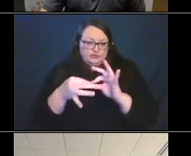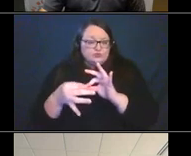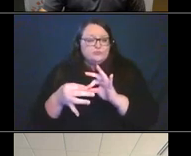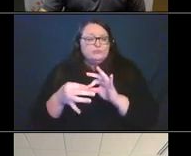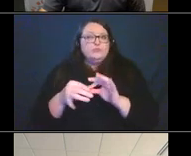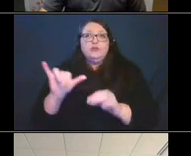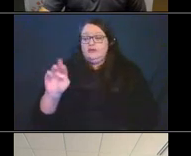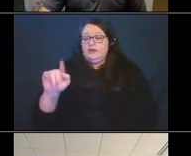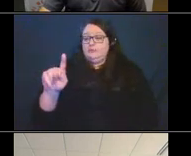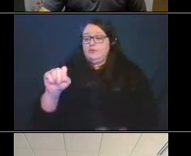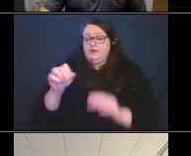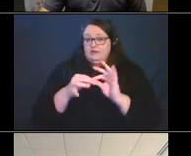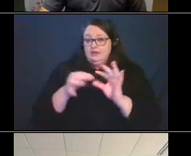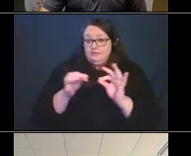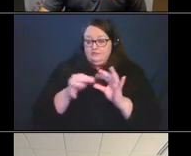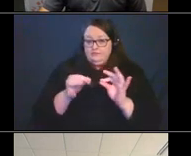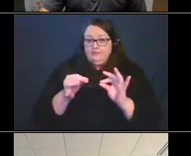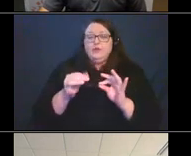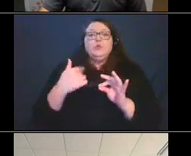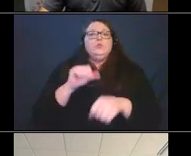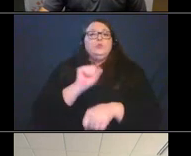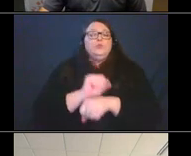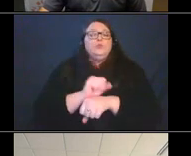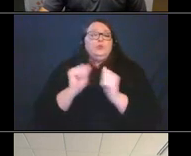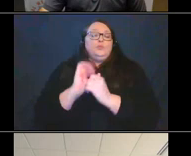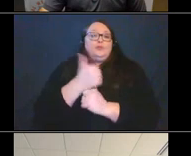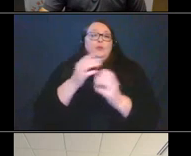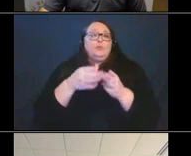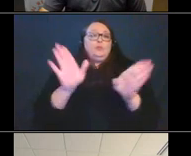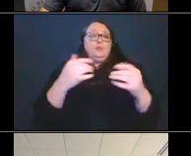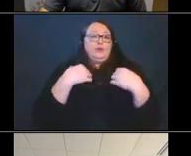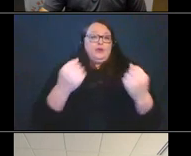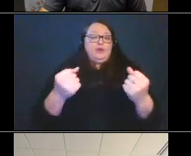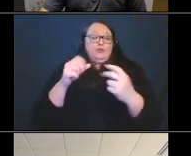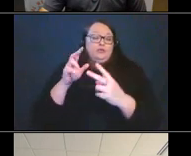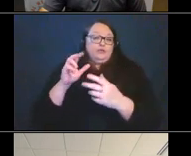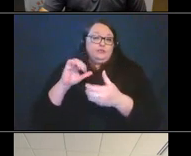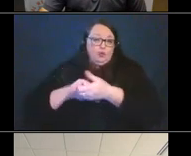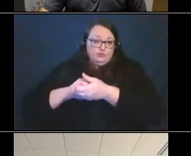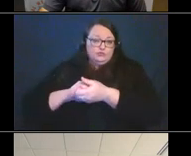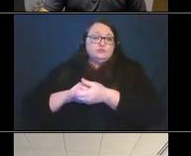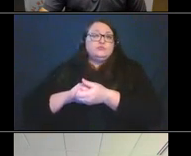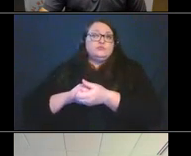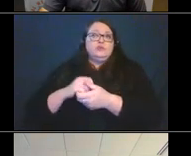we've been working with our public health partners and leveraging the data collected by the National